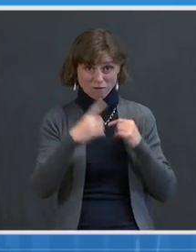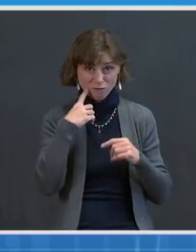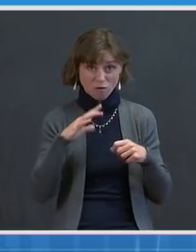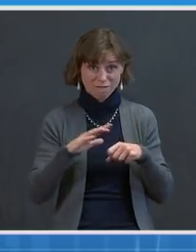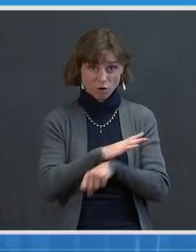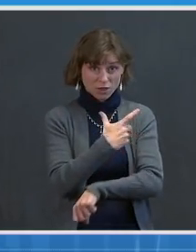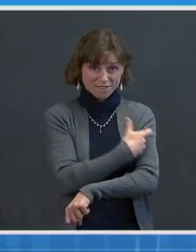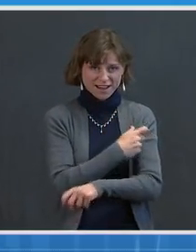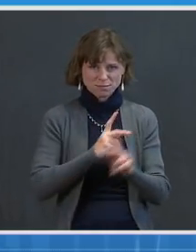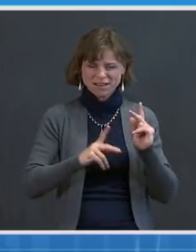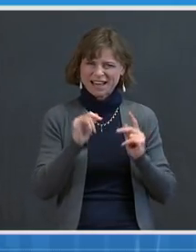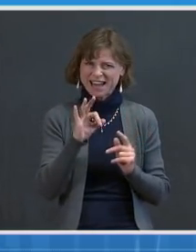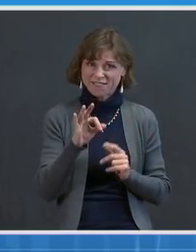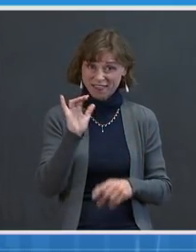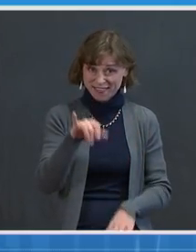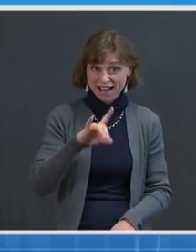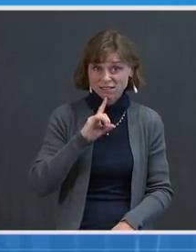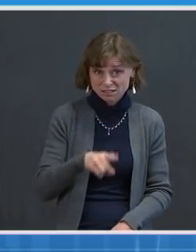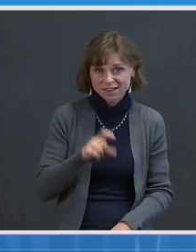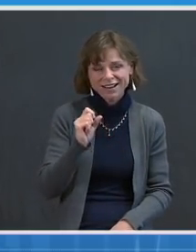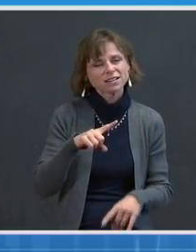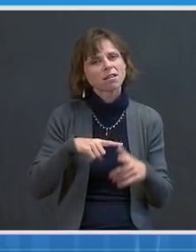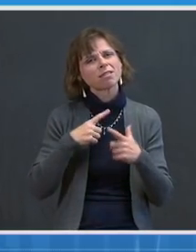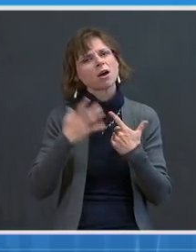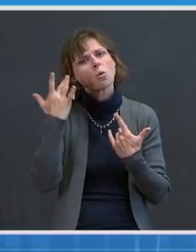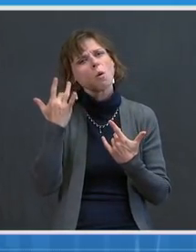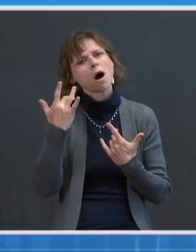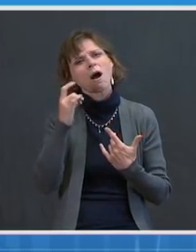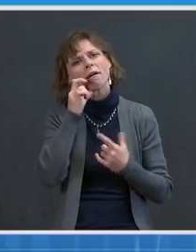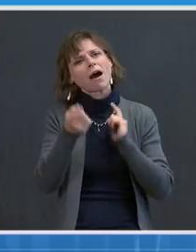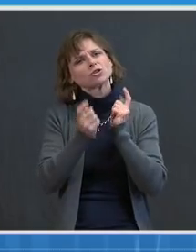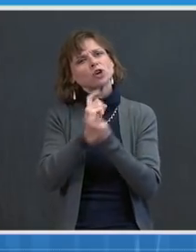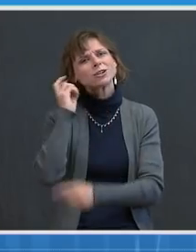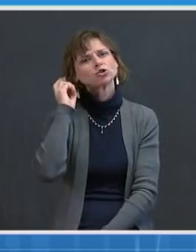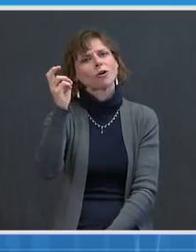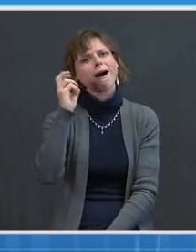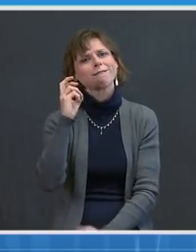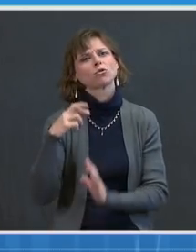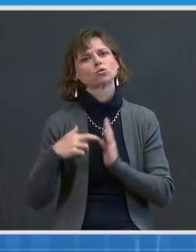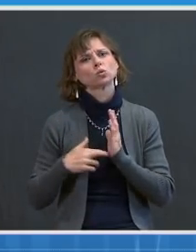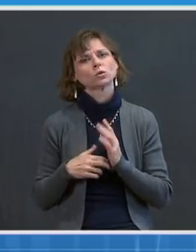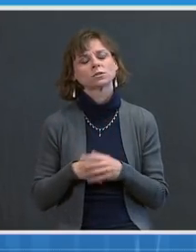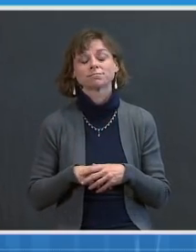the travel guidance for vaccinated people? Dr. Walensky: Thank you for that question, Kaitlan.